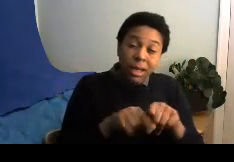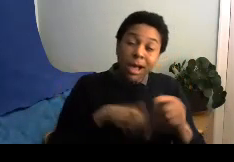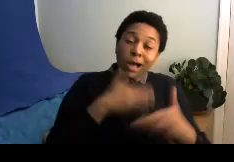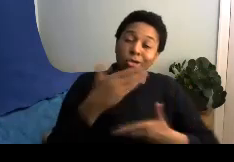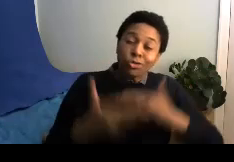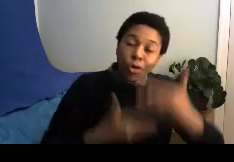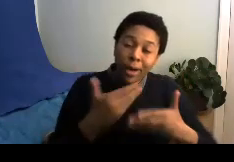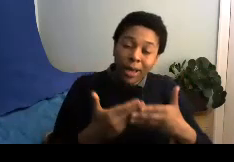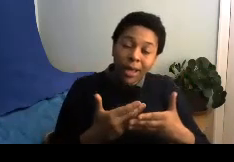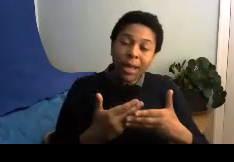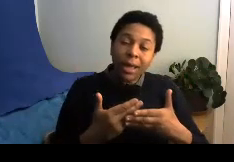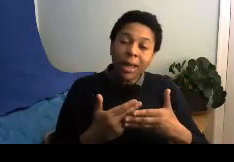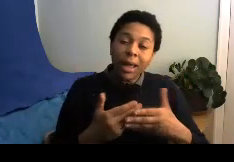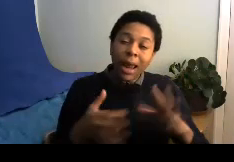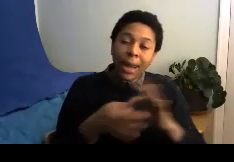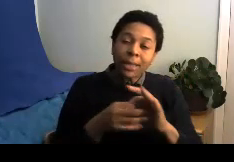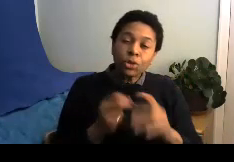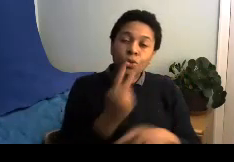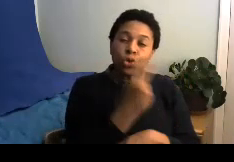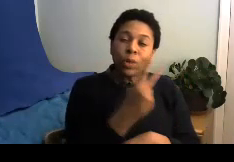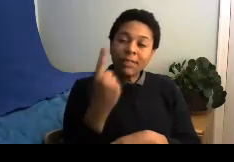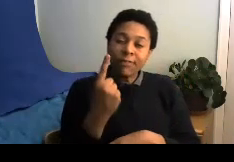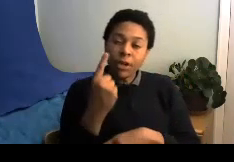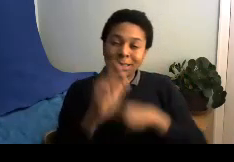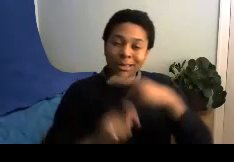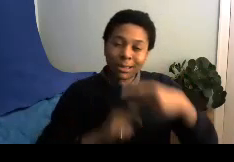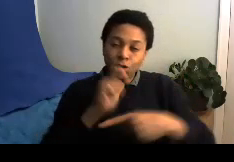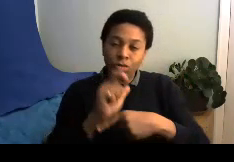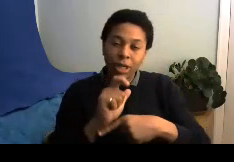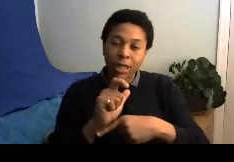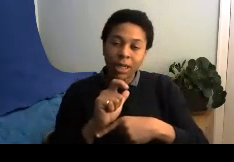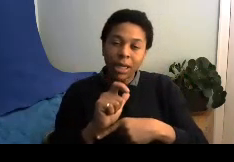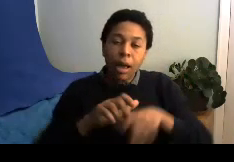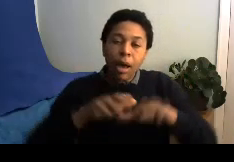the 21st century. And so, for me, it felt you're making a